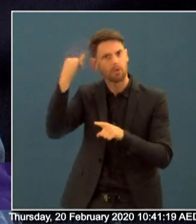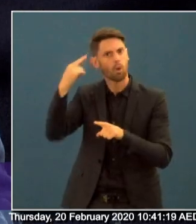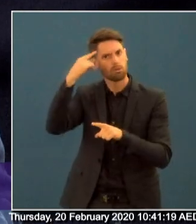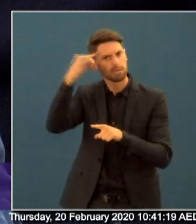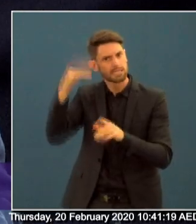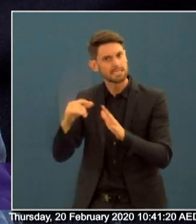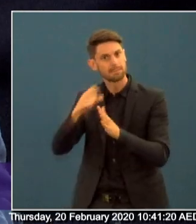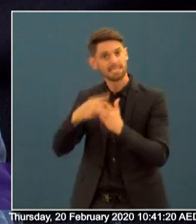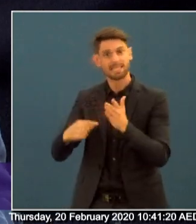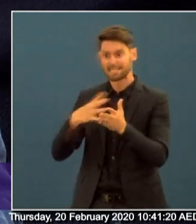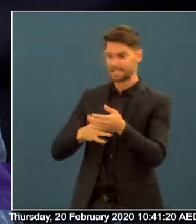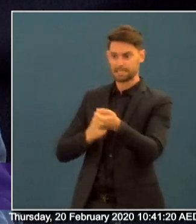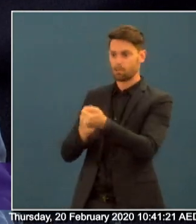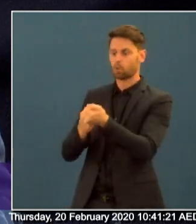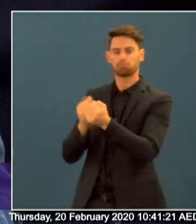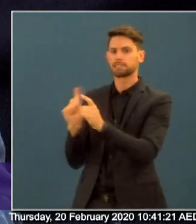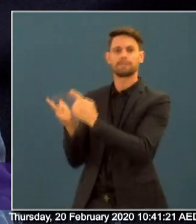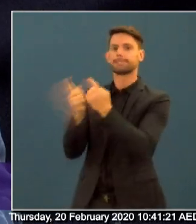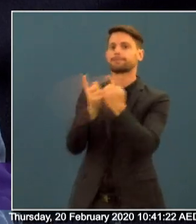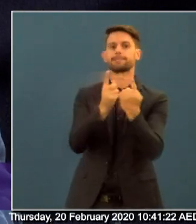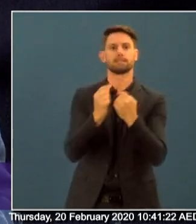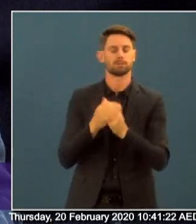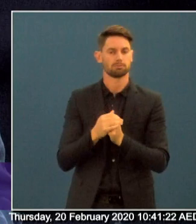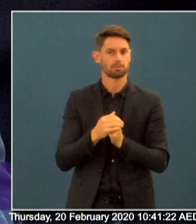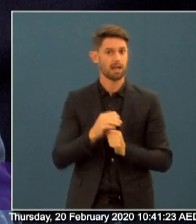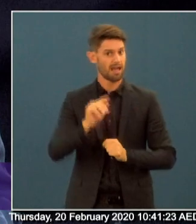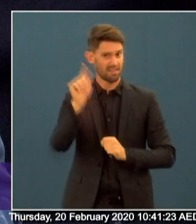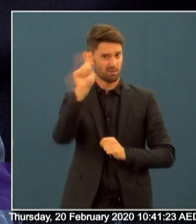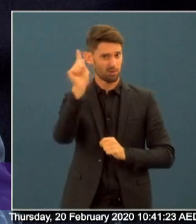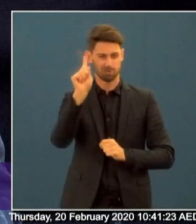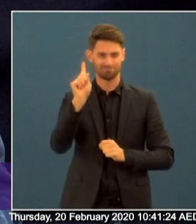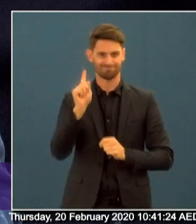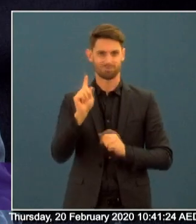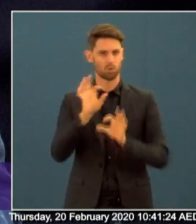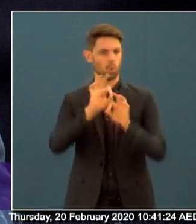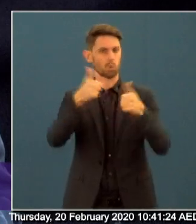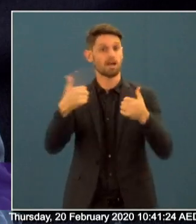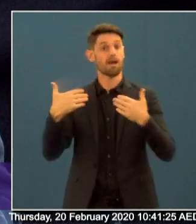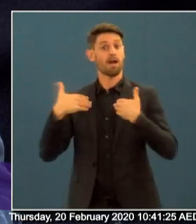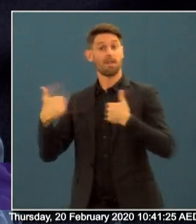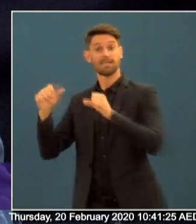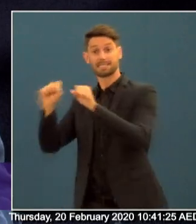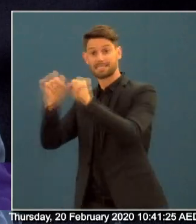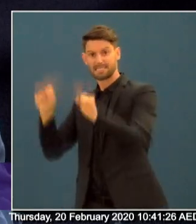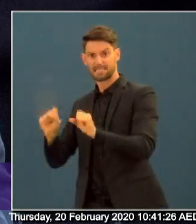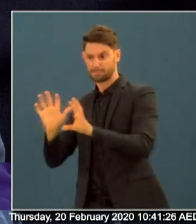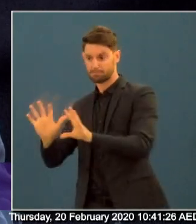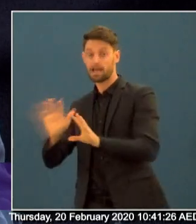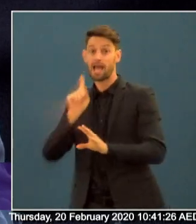Currently we have very limited connectivity between the health system and disability supports for people.